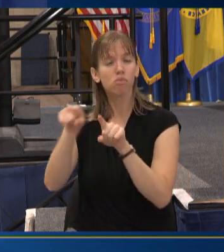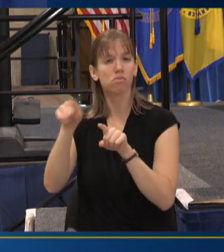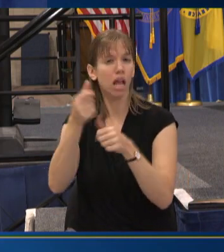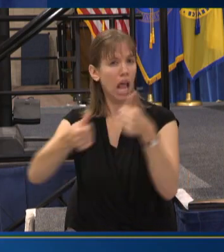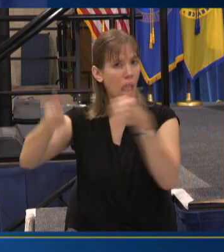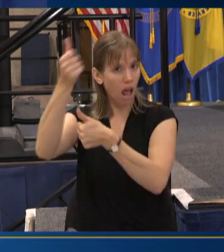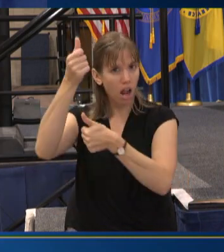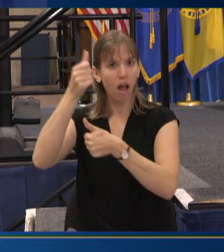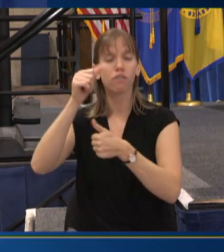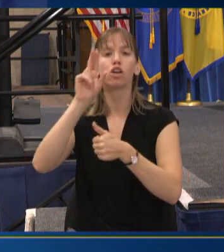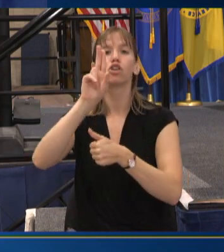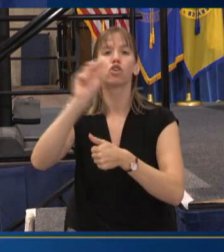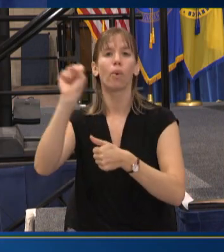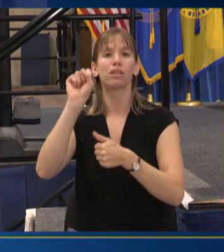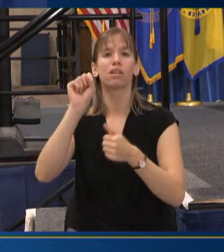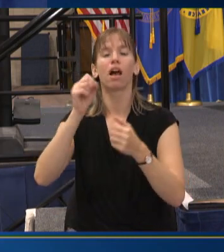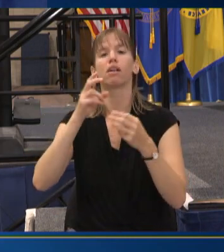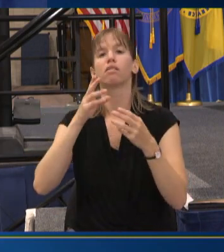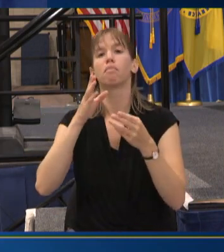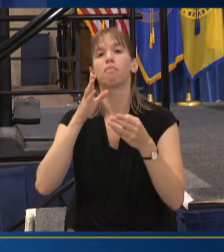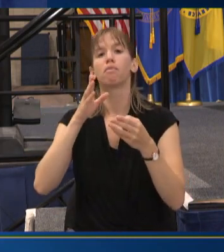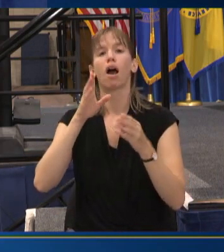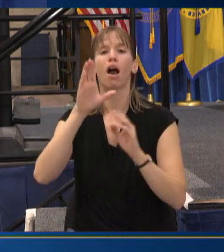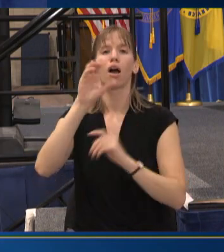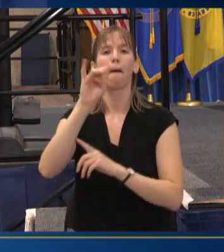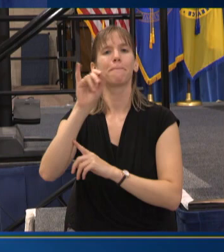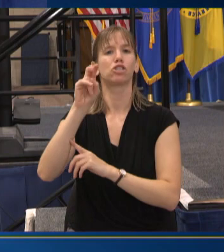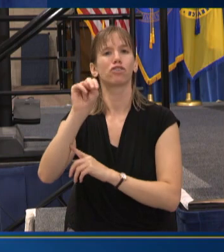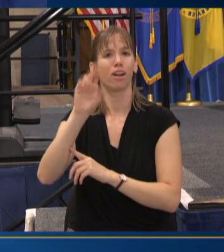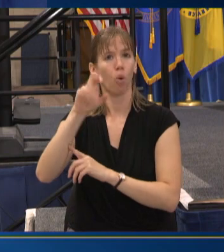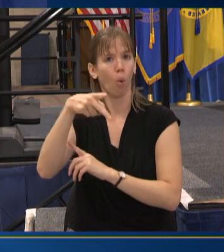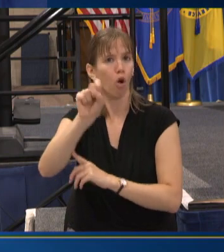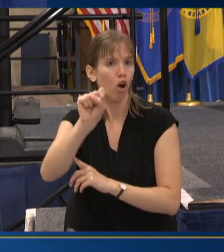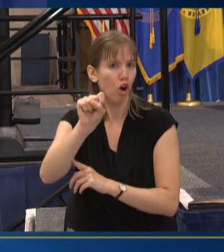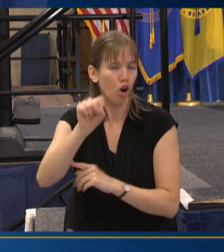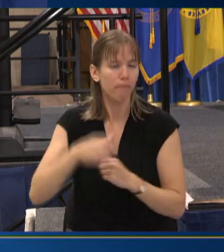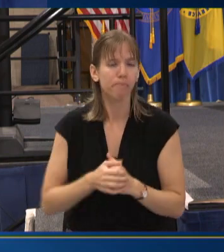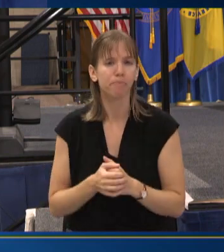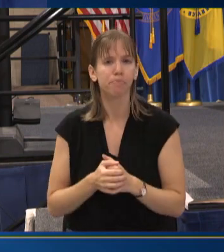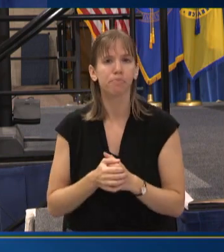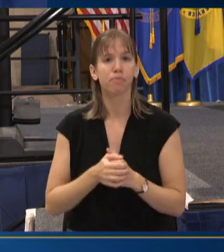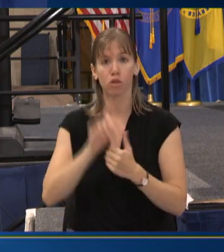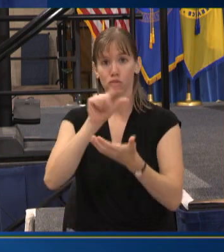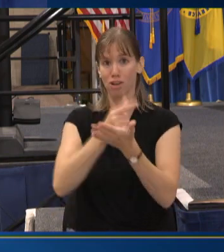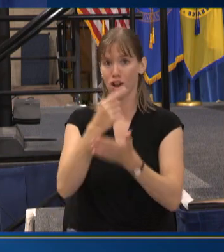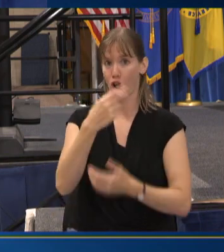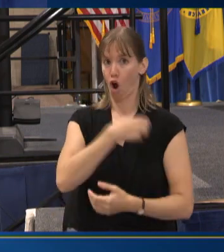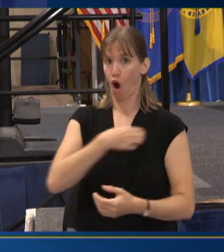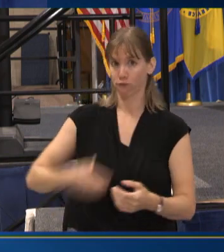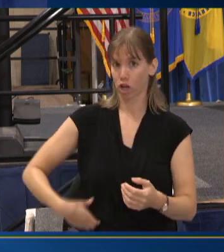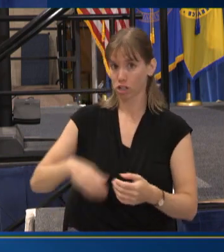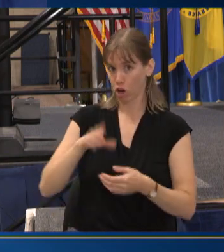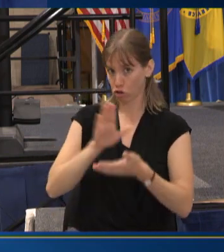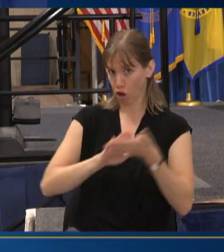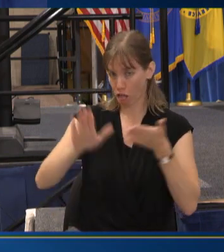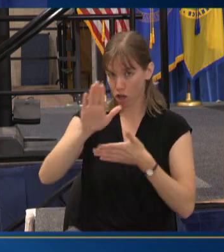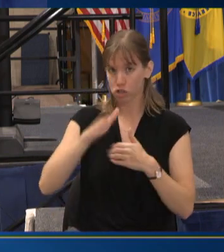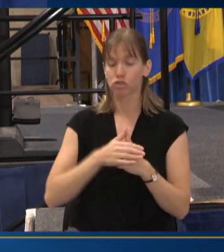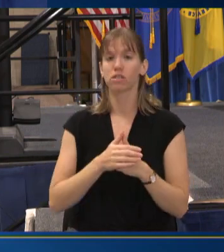Public Health Service Commission corps. One of the eight uniform services. After graduating Harvard College in the Tulane University School of Medicine,